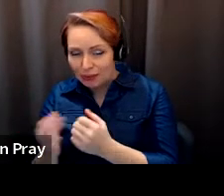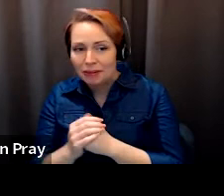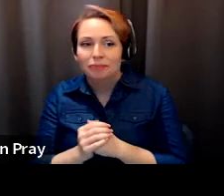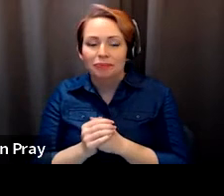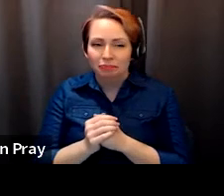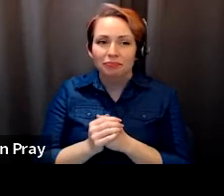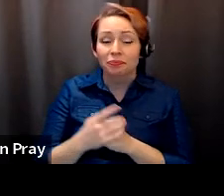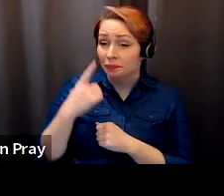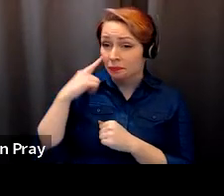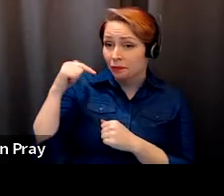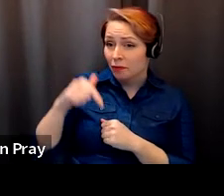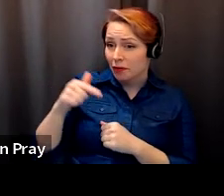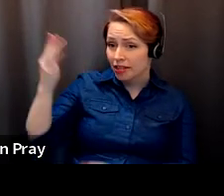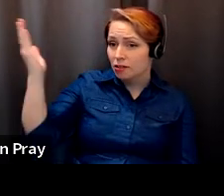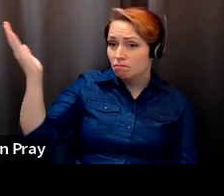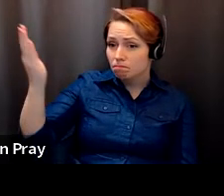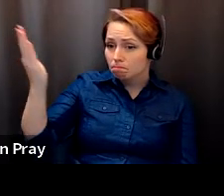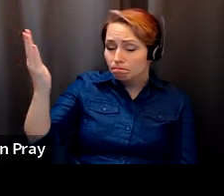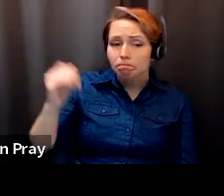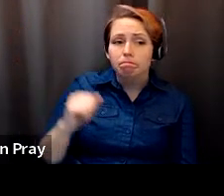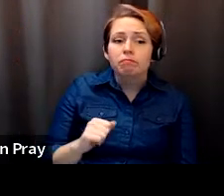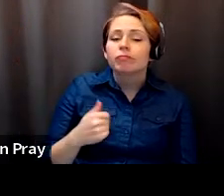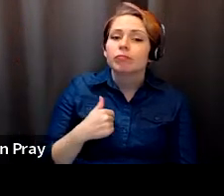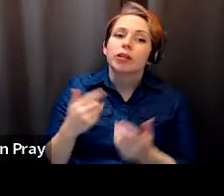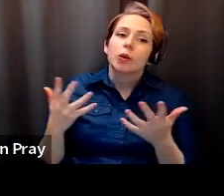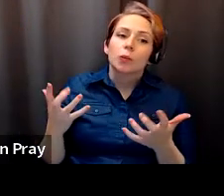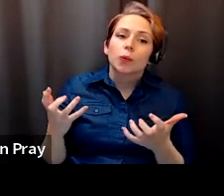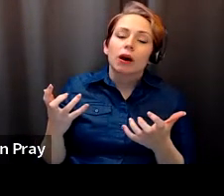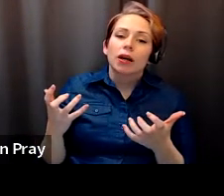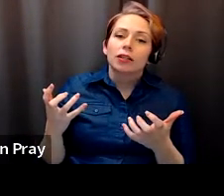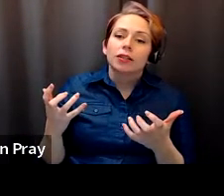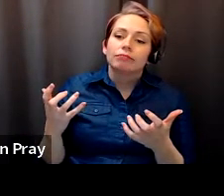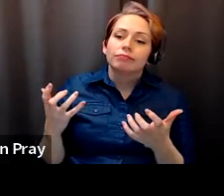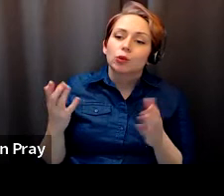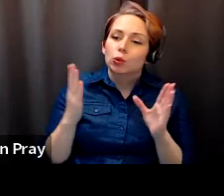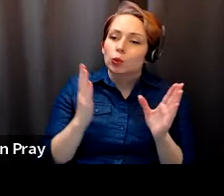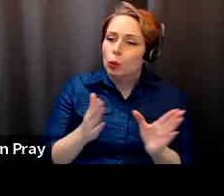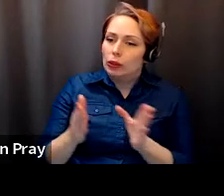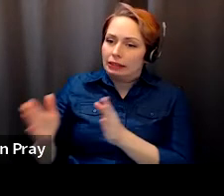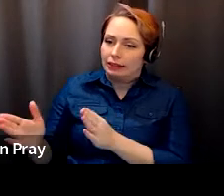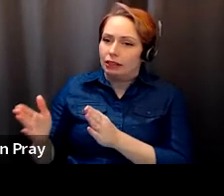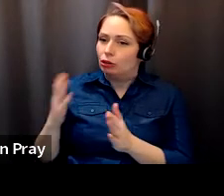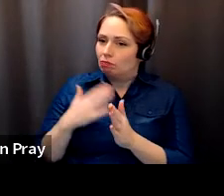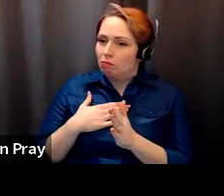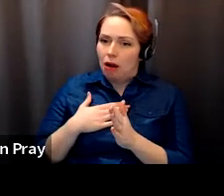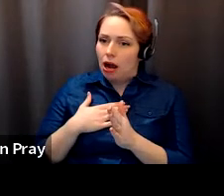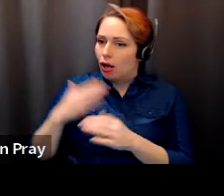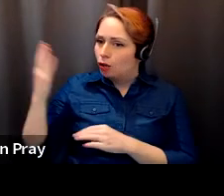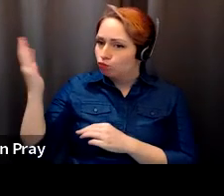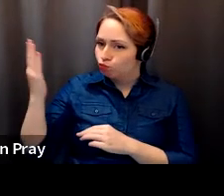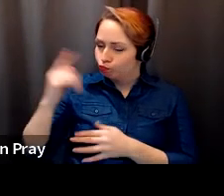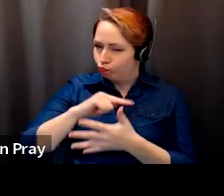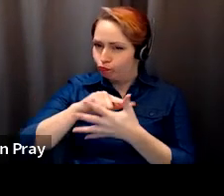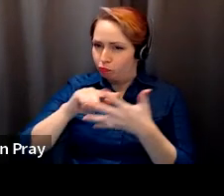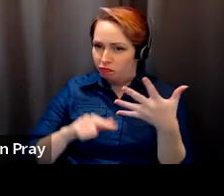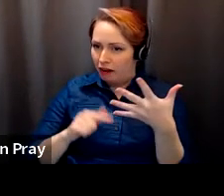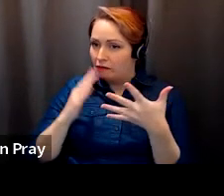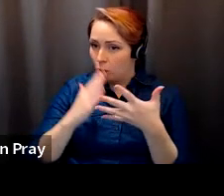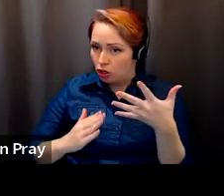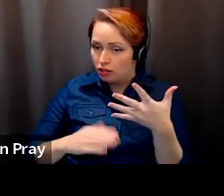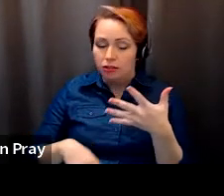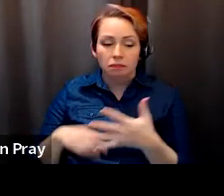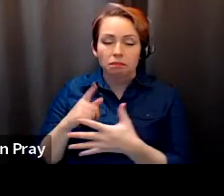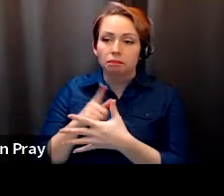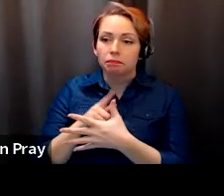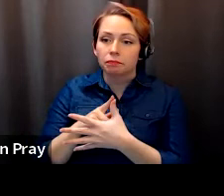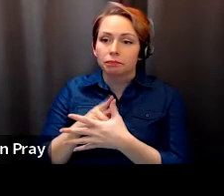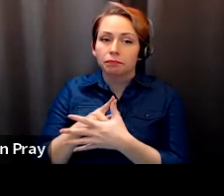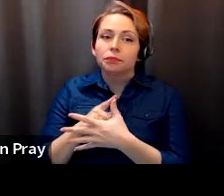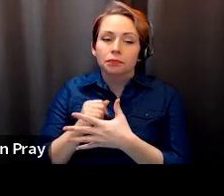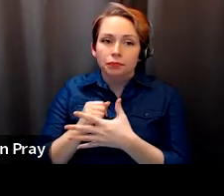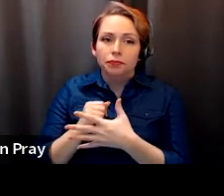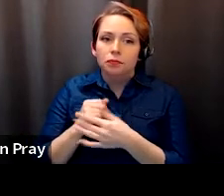Salvador Santino Regilme: lecture or seminar, I would say um i'd like to the organizational logic of the day structure is composed of five parts, so the first step i'll just briefly look into the global reach.